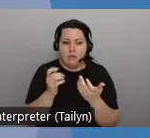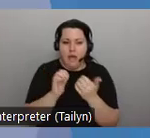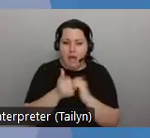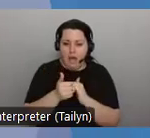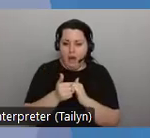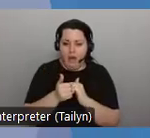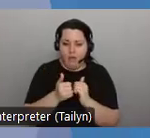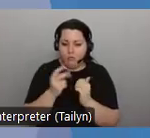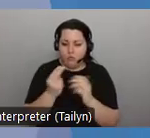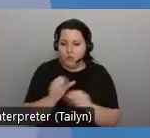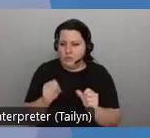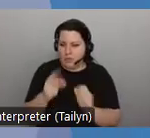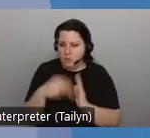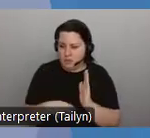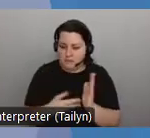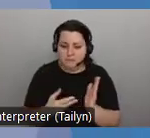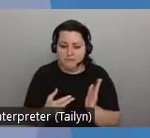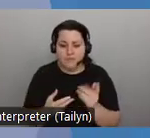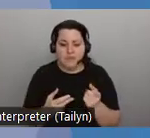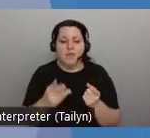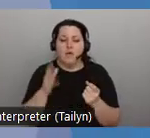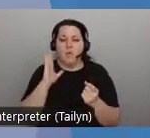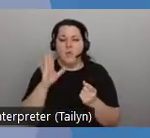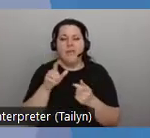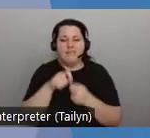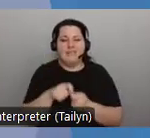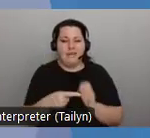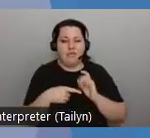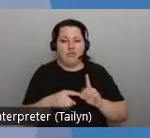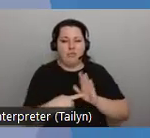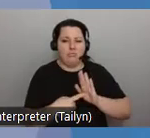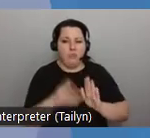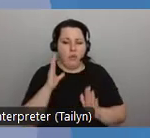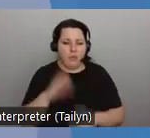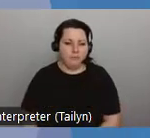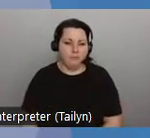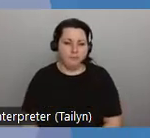you might need to get a little creative with either how you are spacing things are how you intend